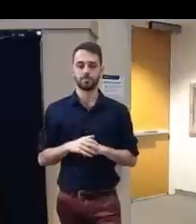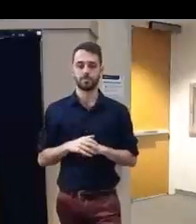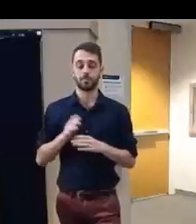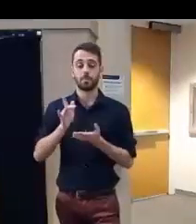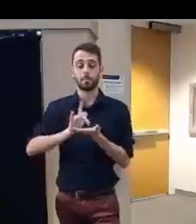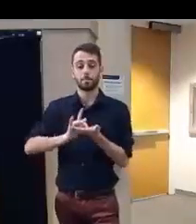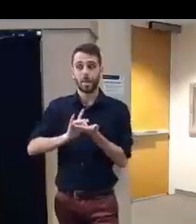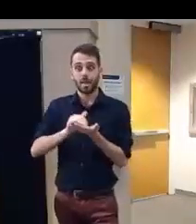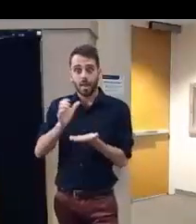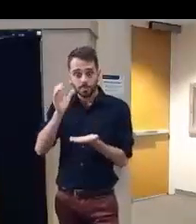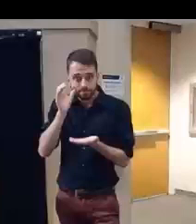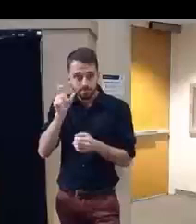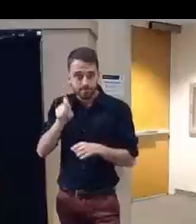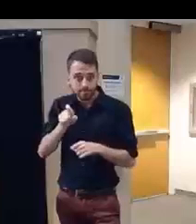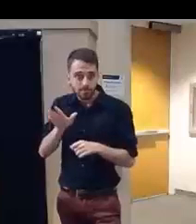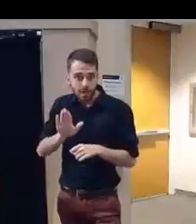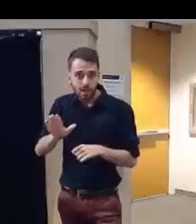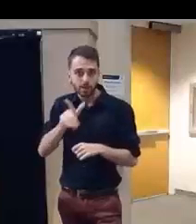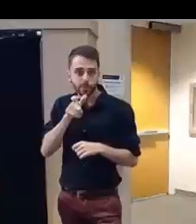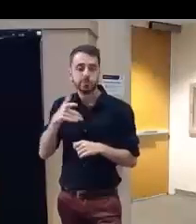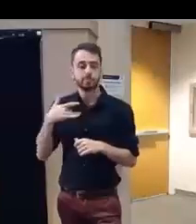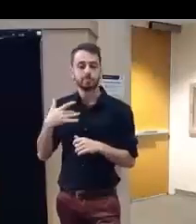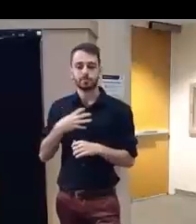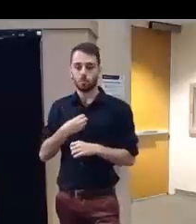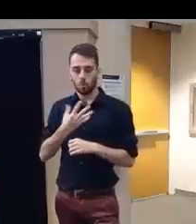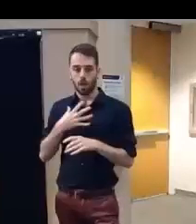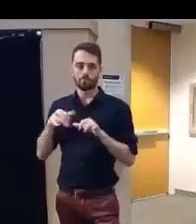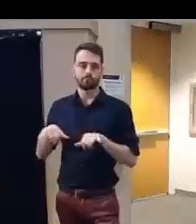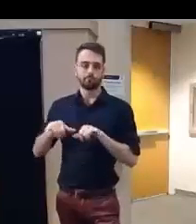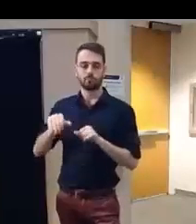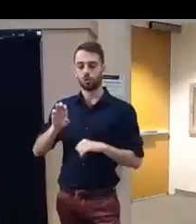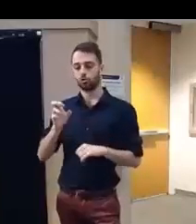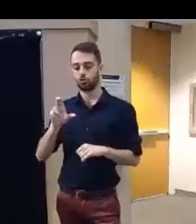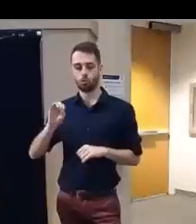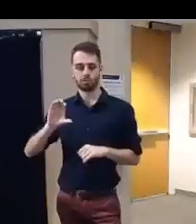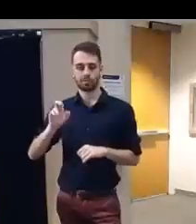community is also pretty biased so we really wanted to draw attention to that and really